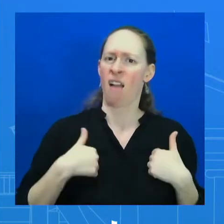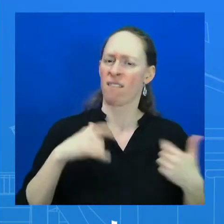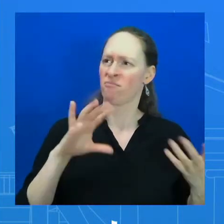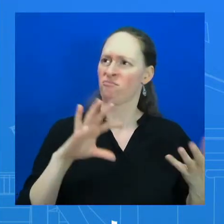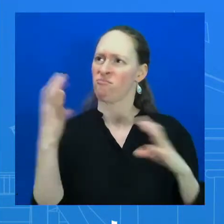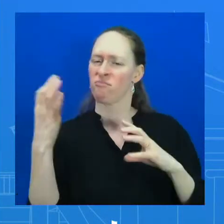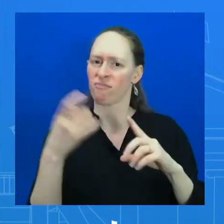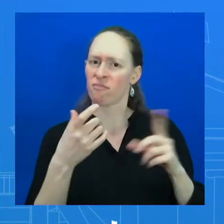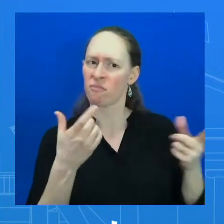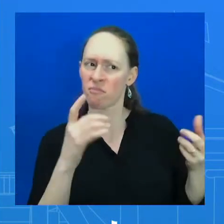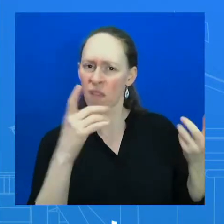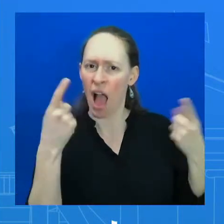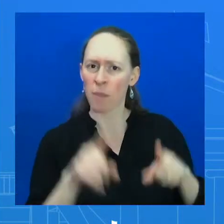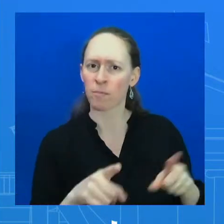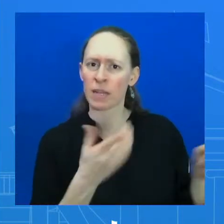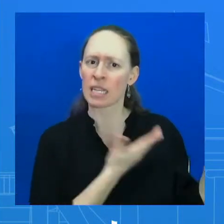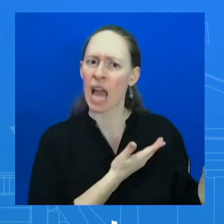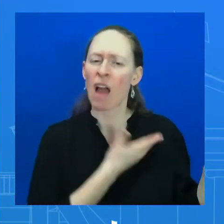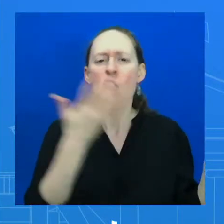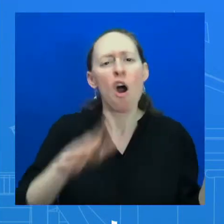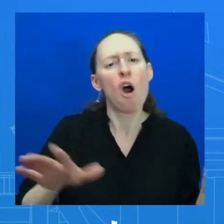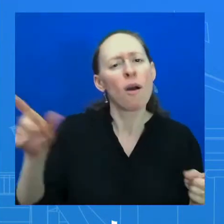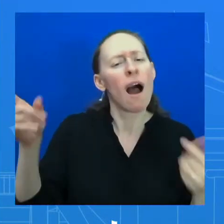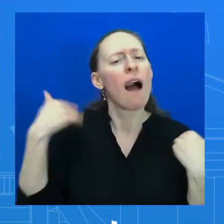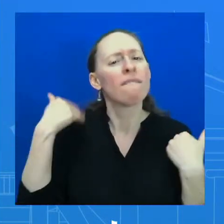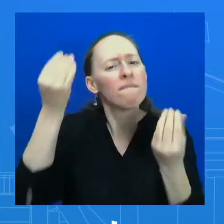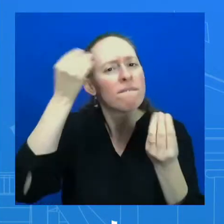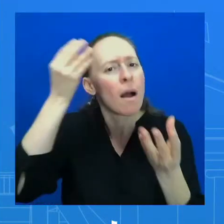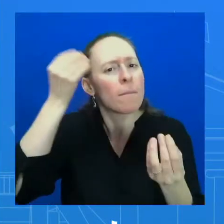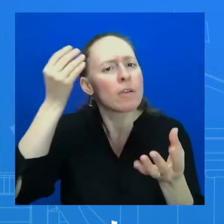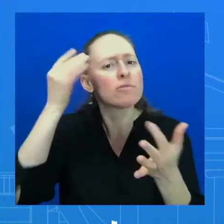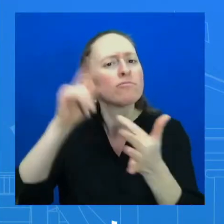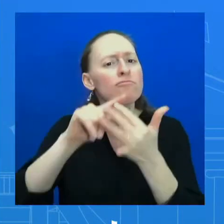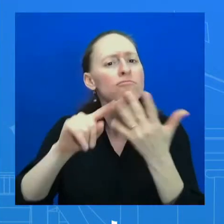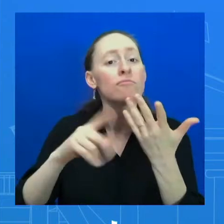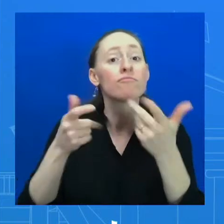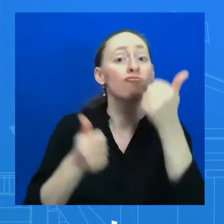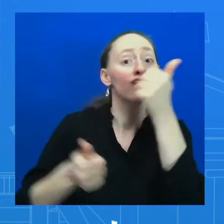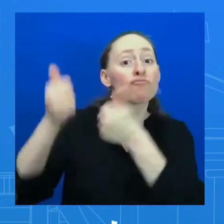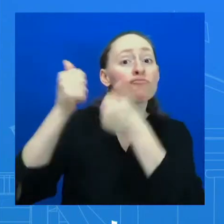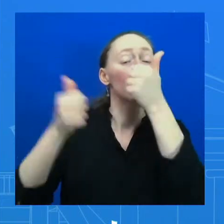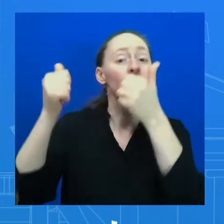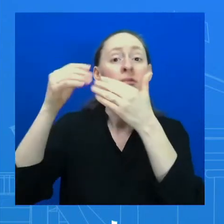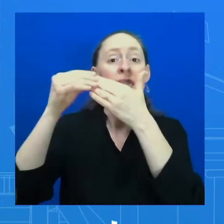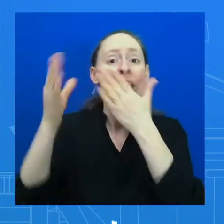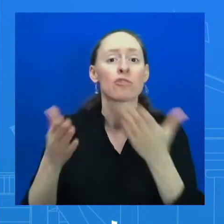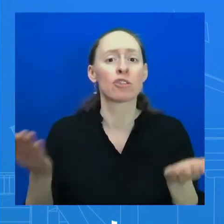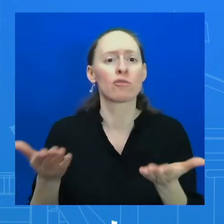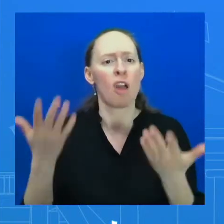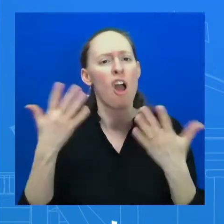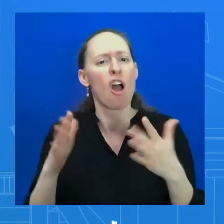are having those conversations -- tough conversations is important. The -- the fact that the President has done